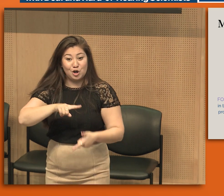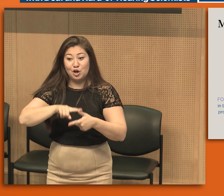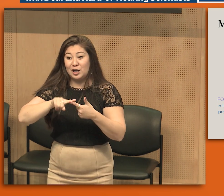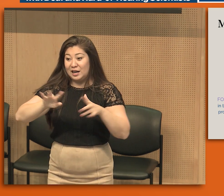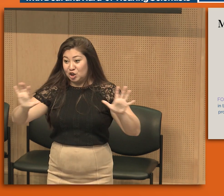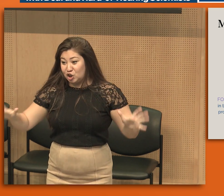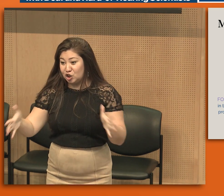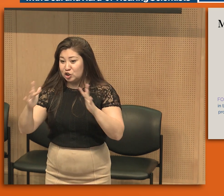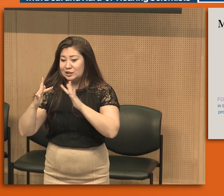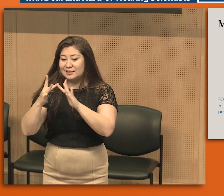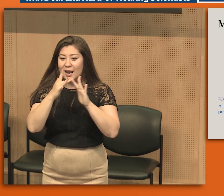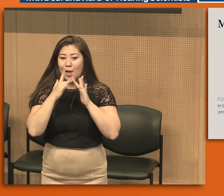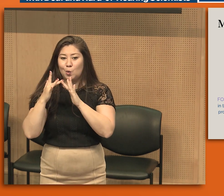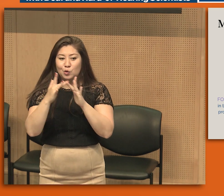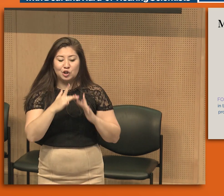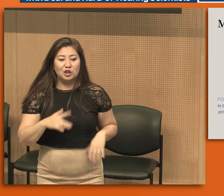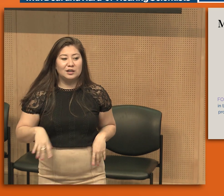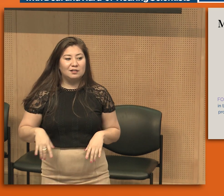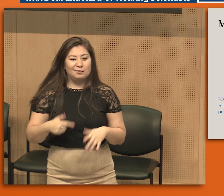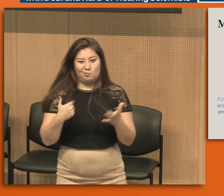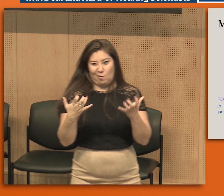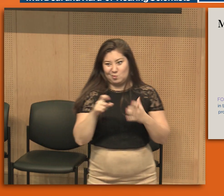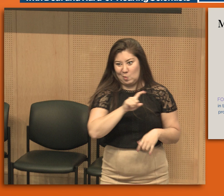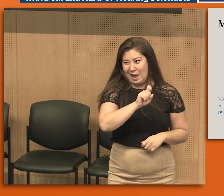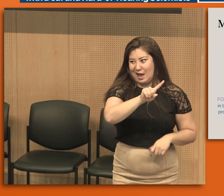Now, the other two, empowering and encouraging...